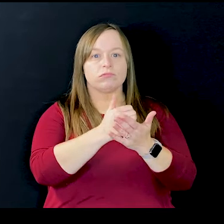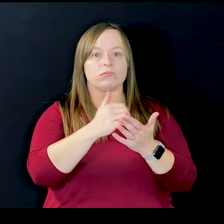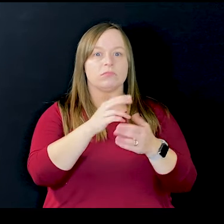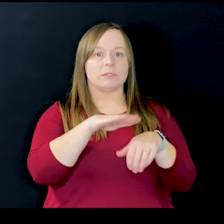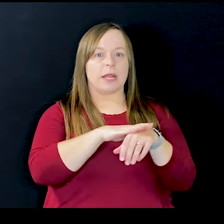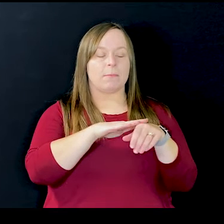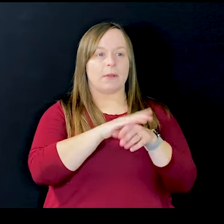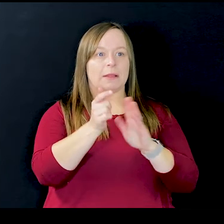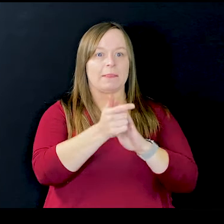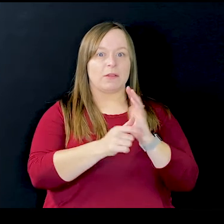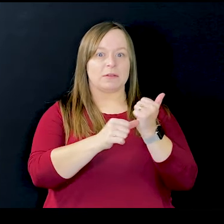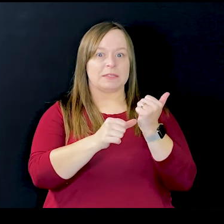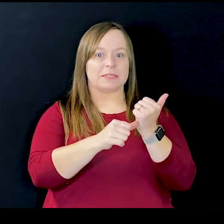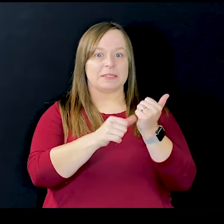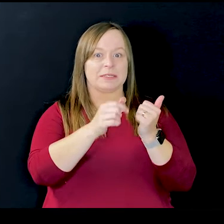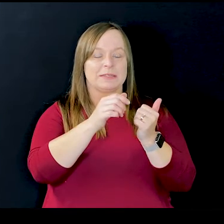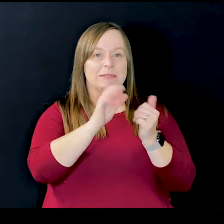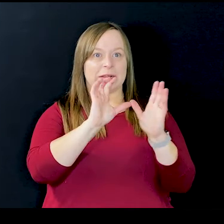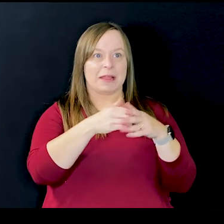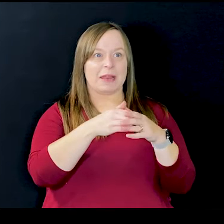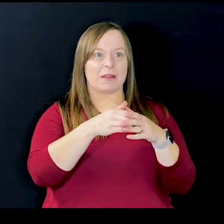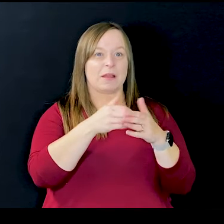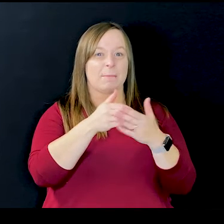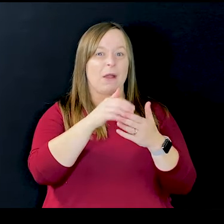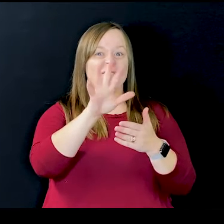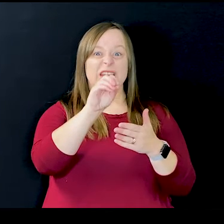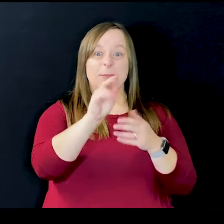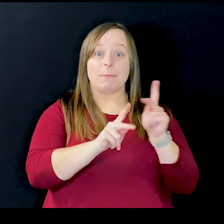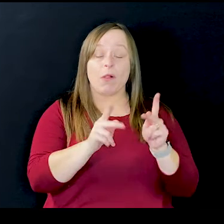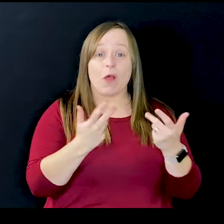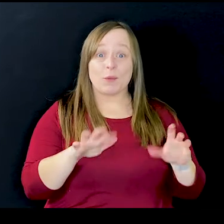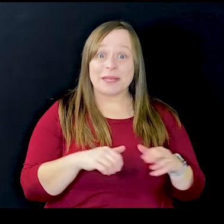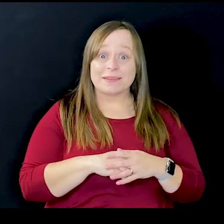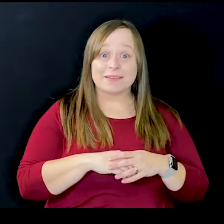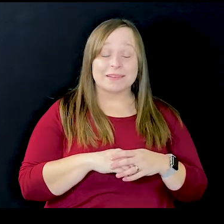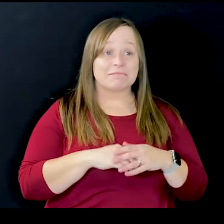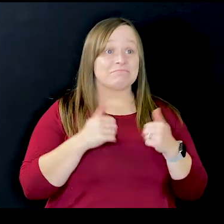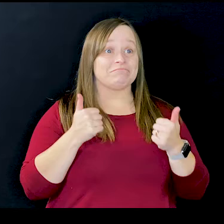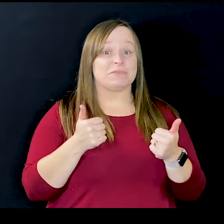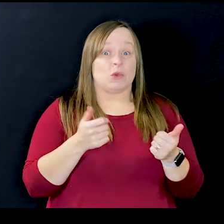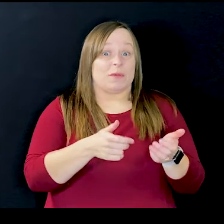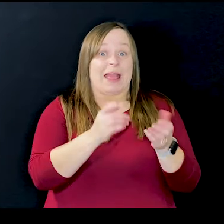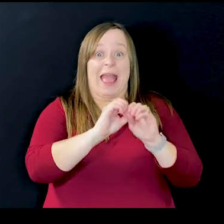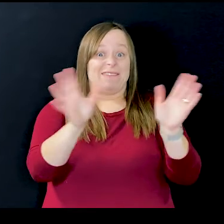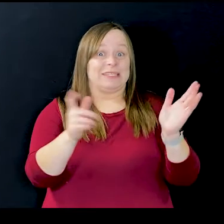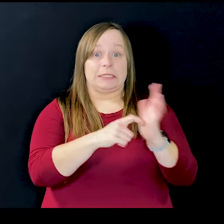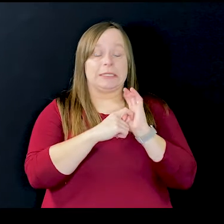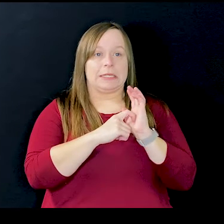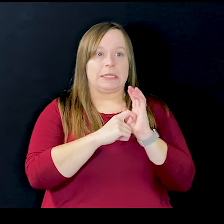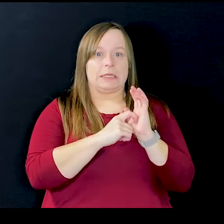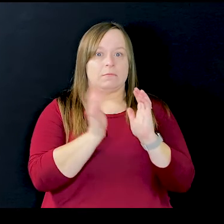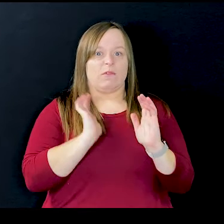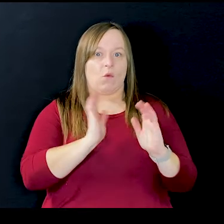the Native American Legal Assistance Clinic had served close to 50. So there was a need that wasn't being